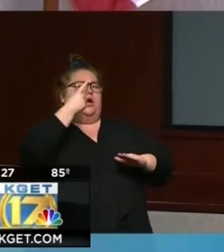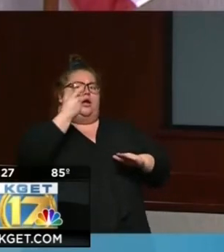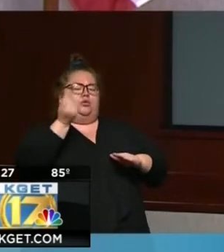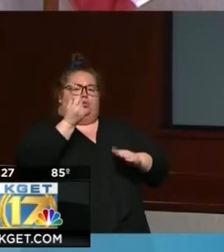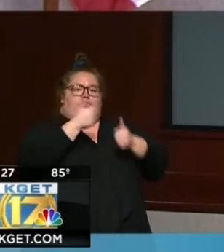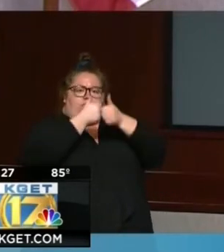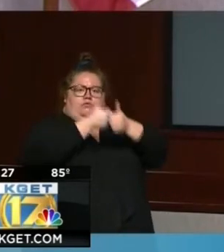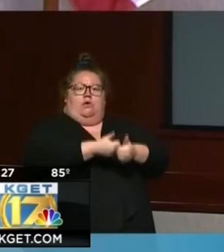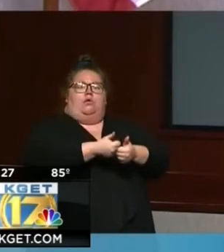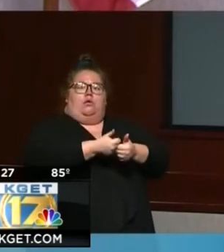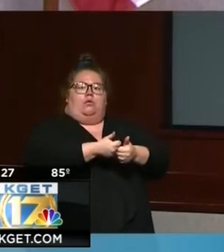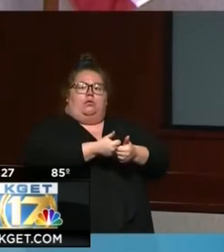UNDERSTANDS WHAT THOSE